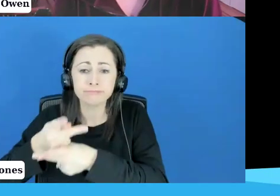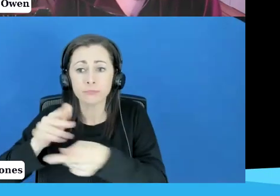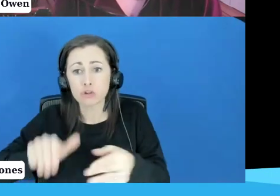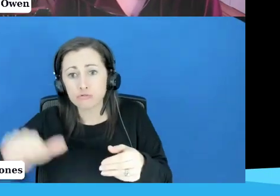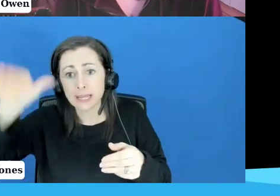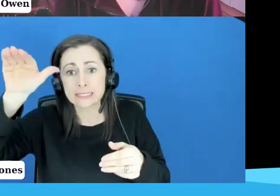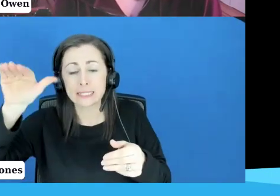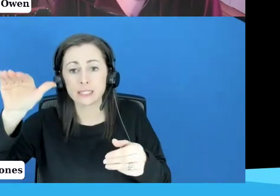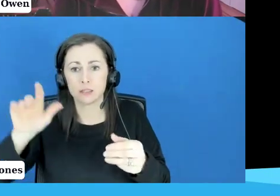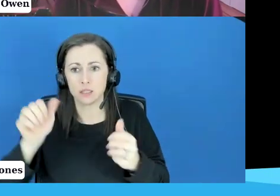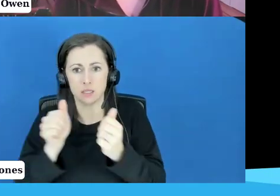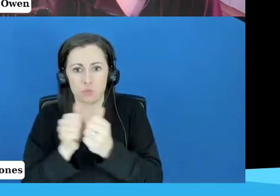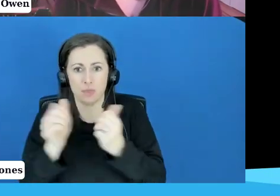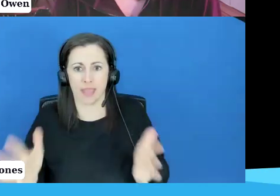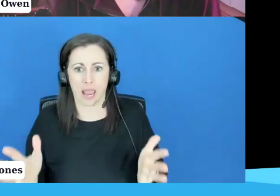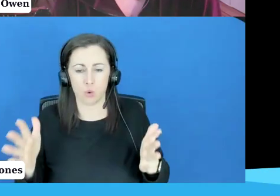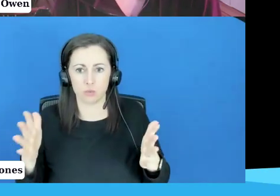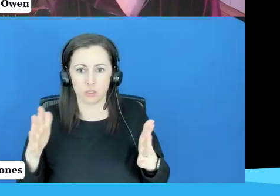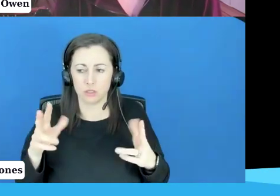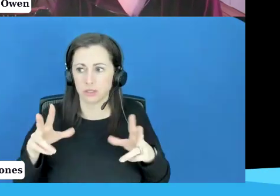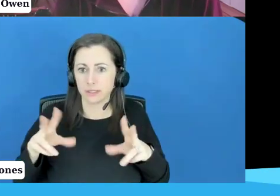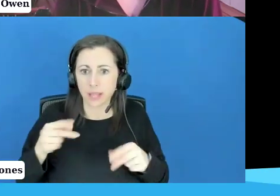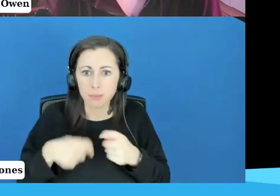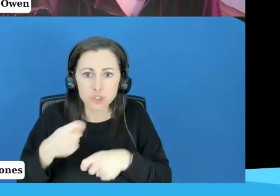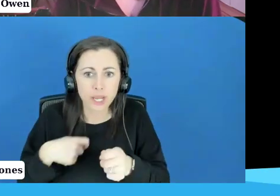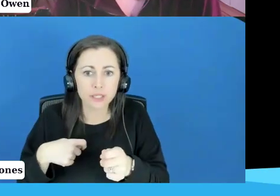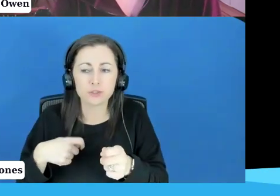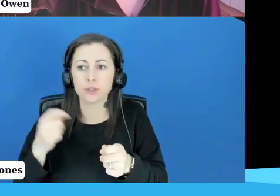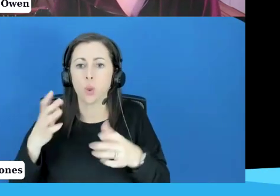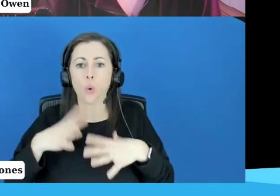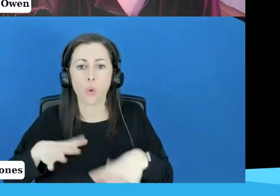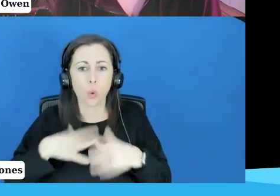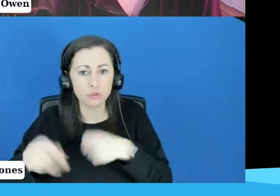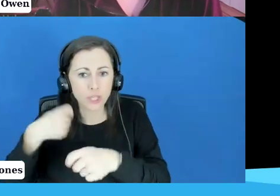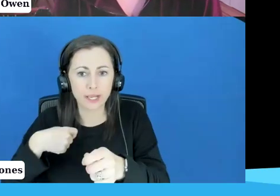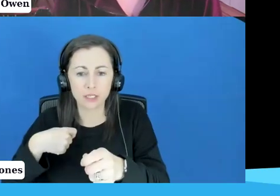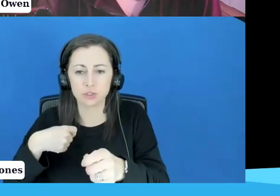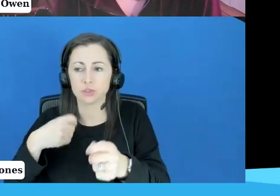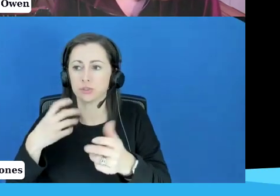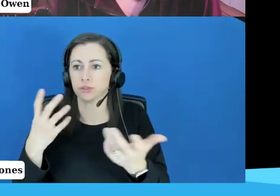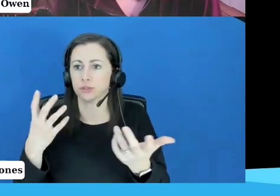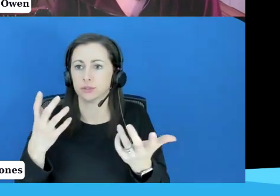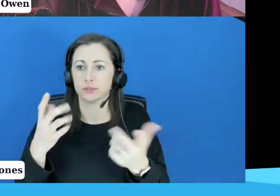takes place without the diaper changes, without the clothing changes, without tying shoes.